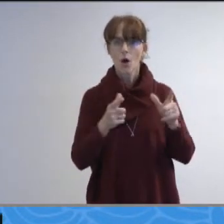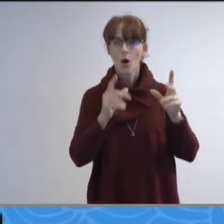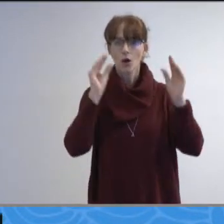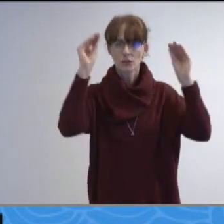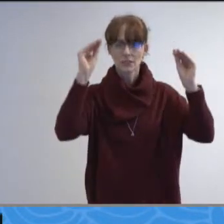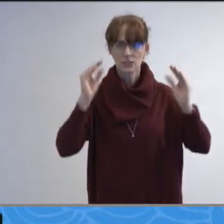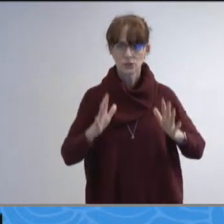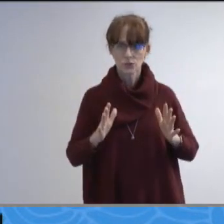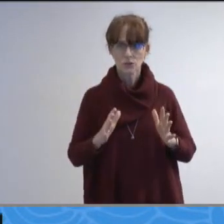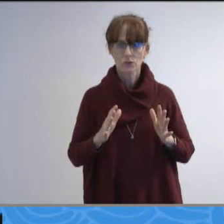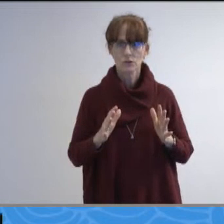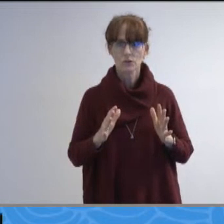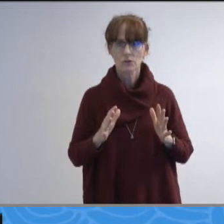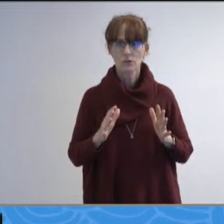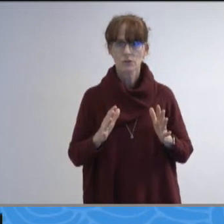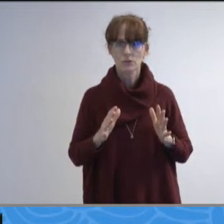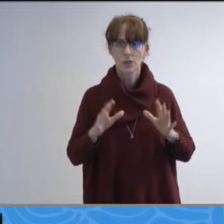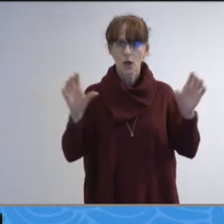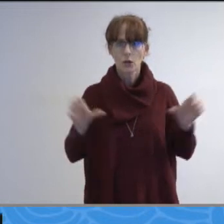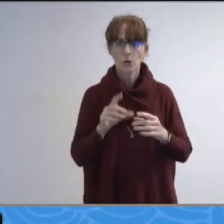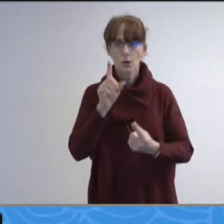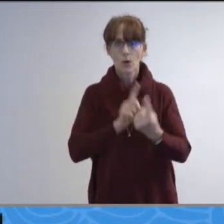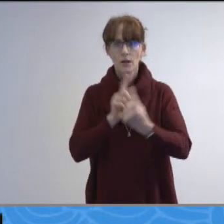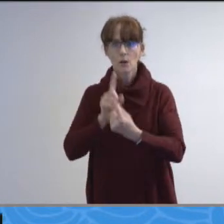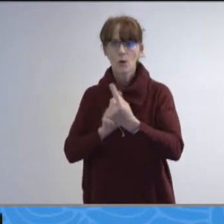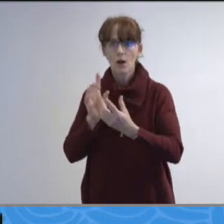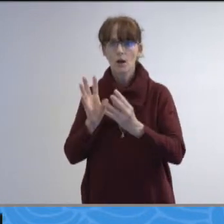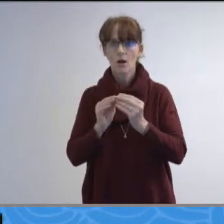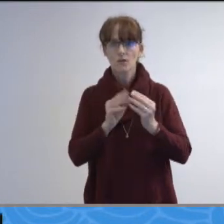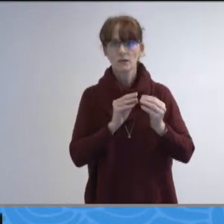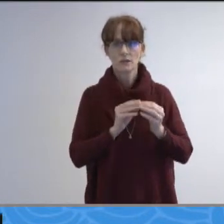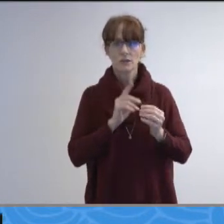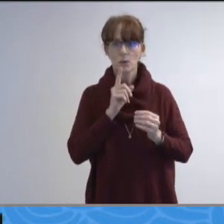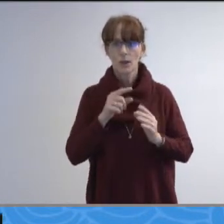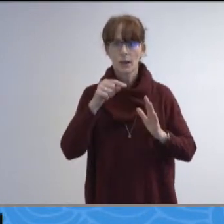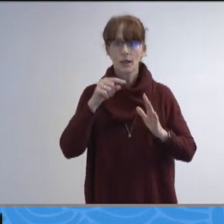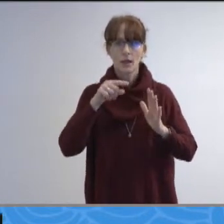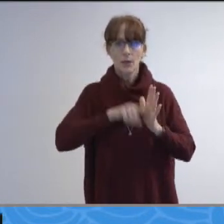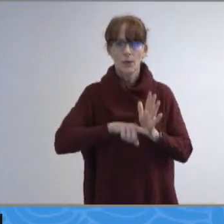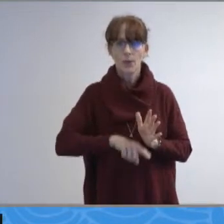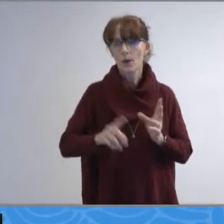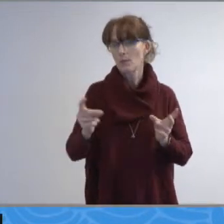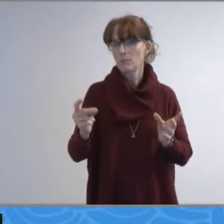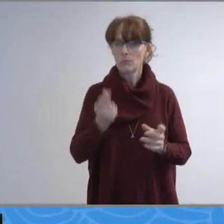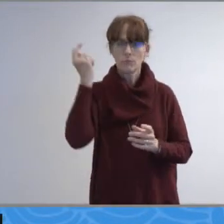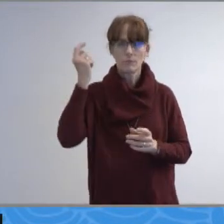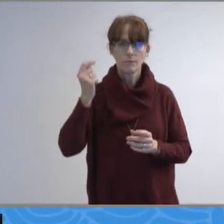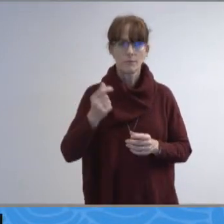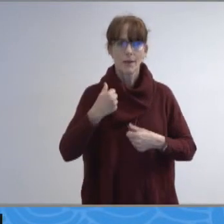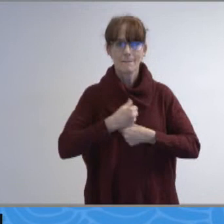are doing one-on-one conferences and really digging into it right away. We want to make sure that they understand it